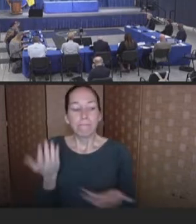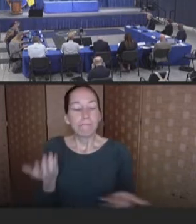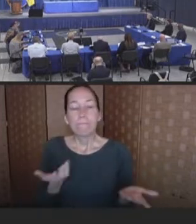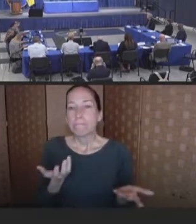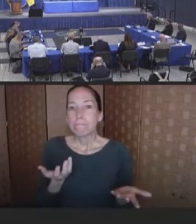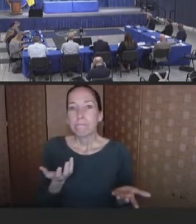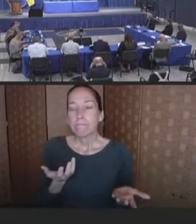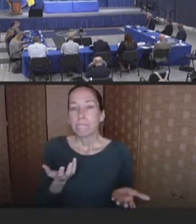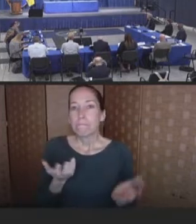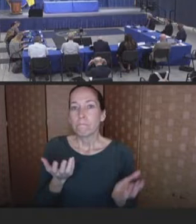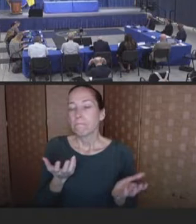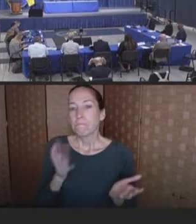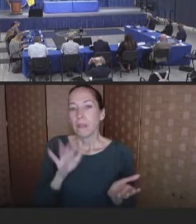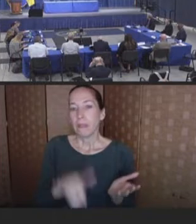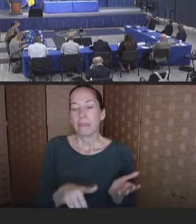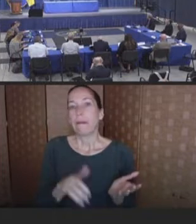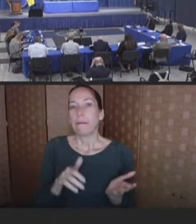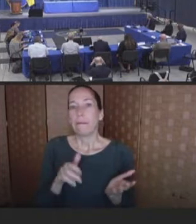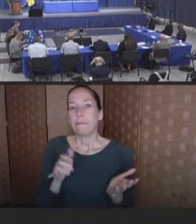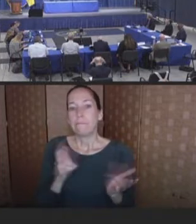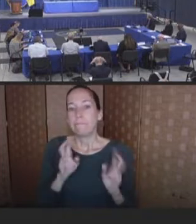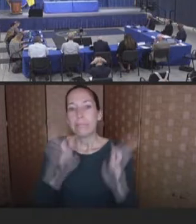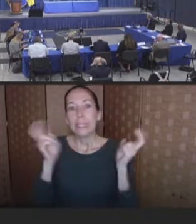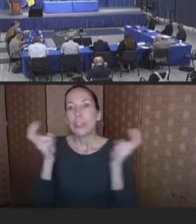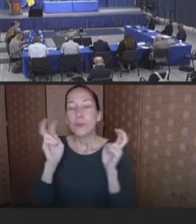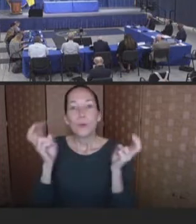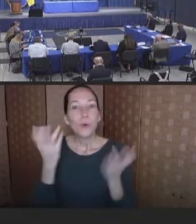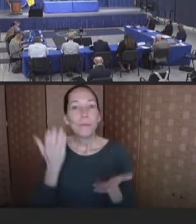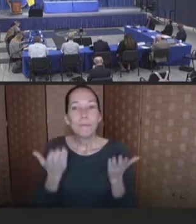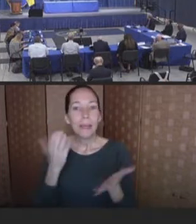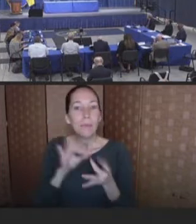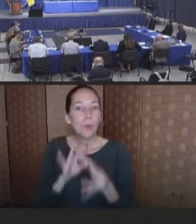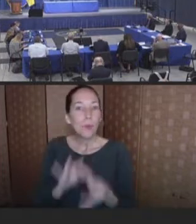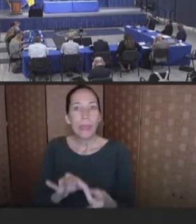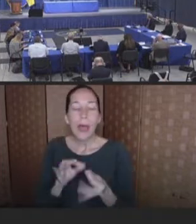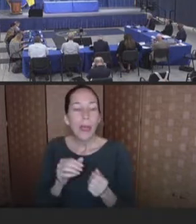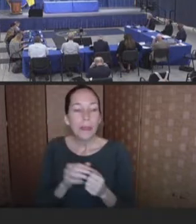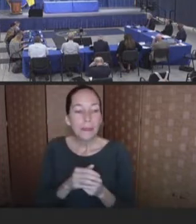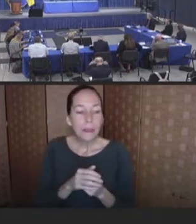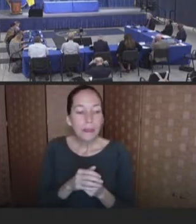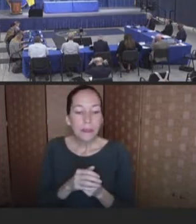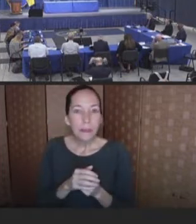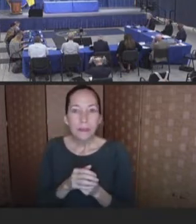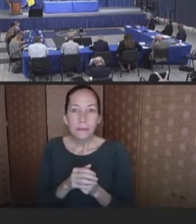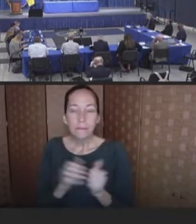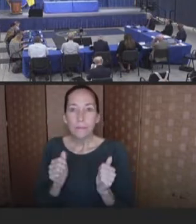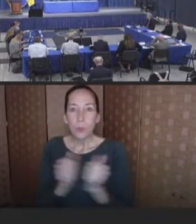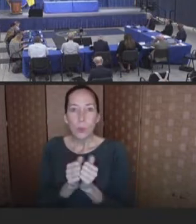issue that may be related, let's say, to an outbreak response, when they perceive that